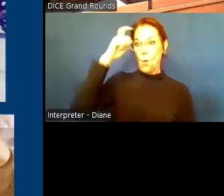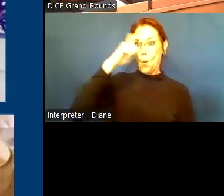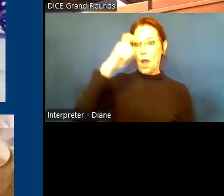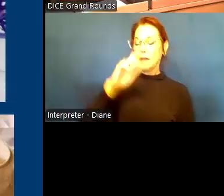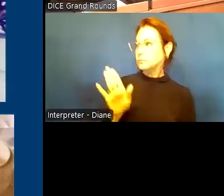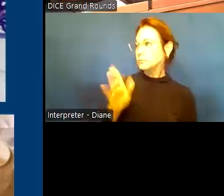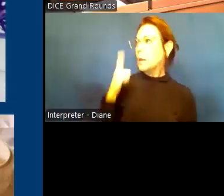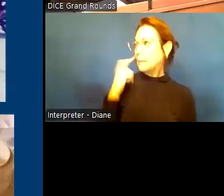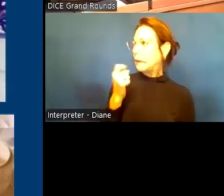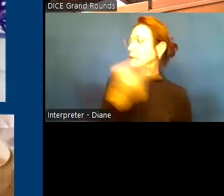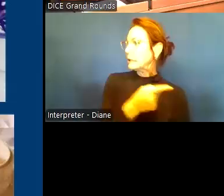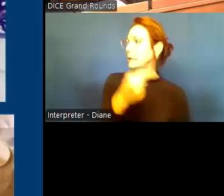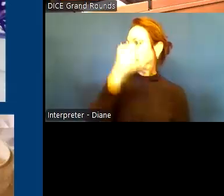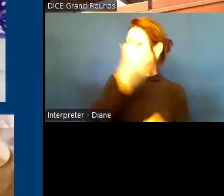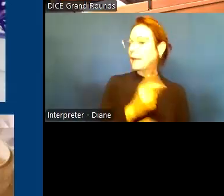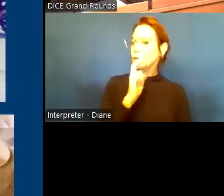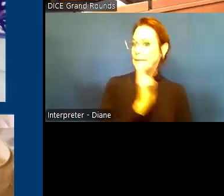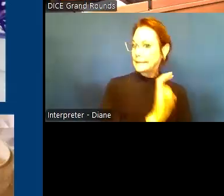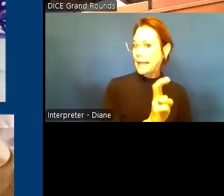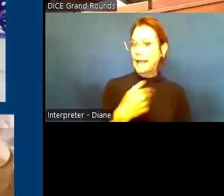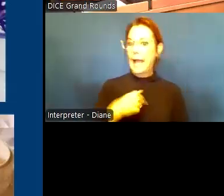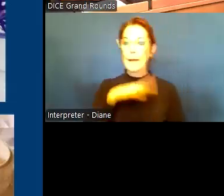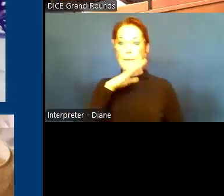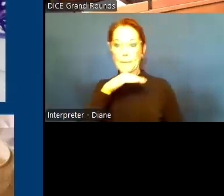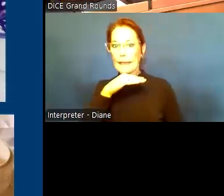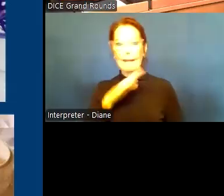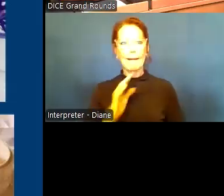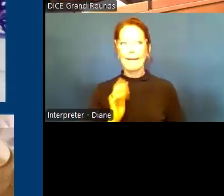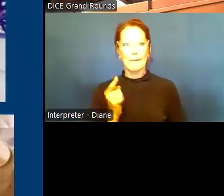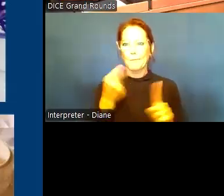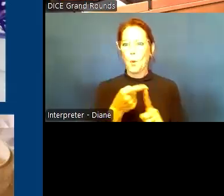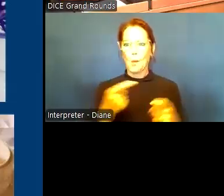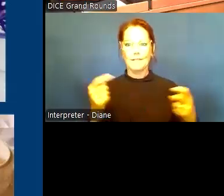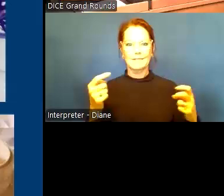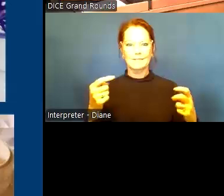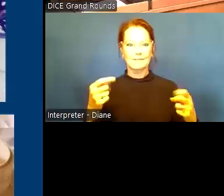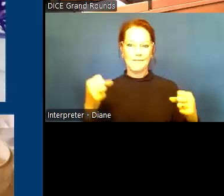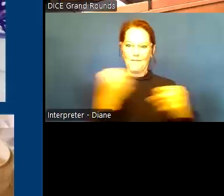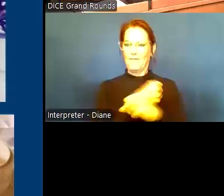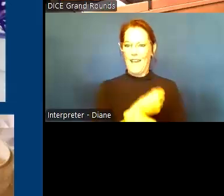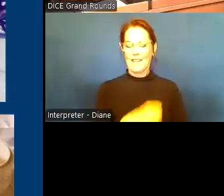he's a snake I'm a pig and we're destined to fight that's why thank you for allowing me to share a